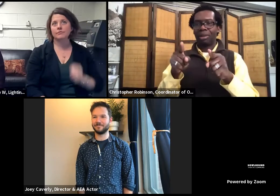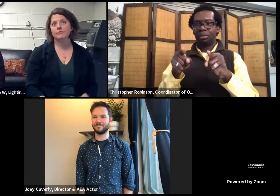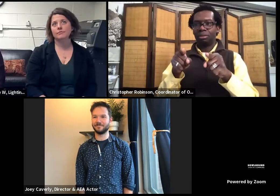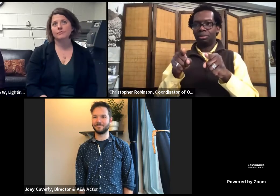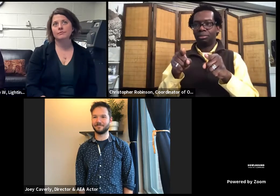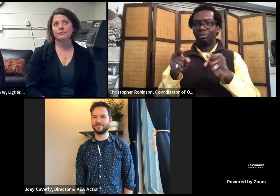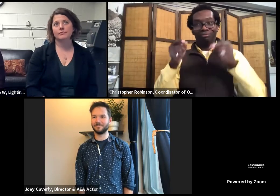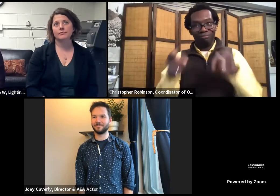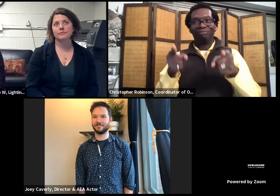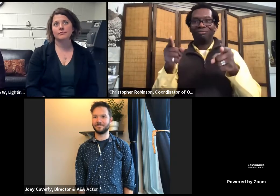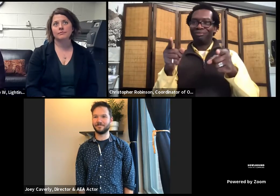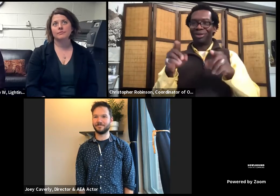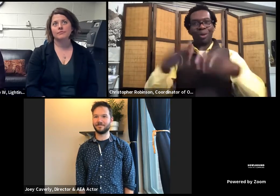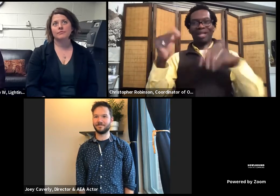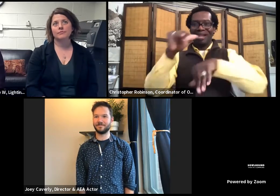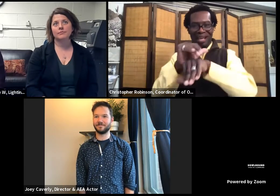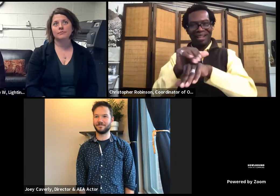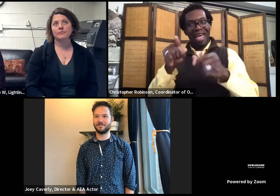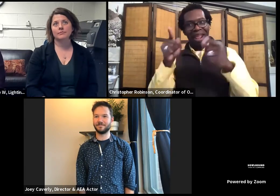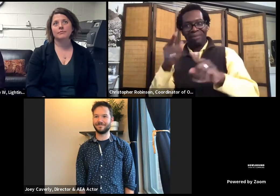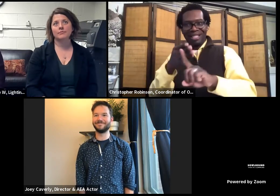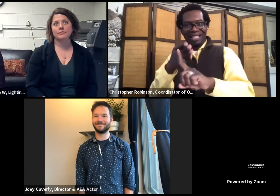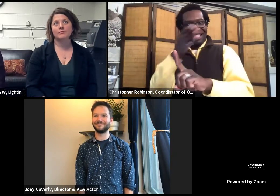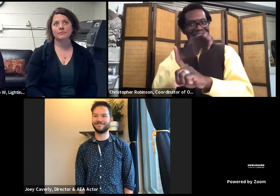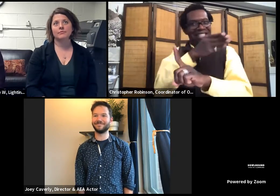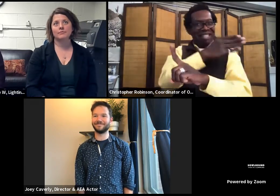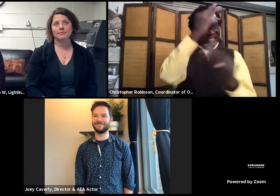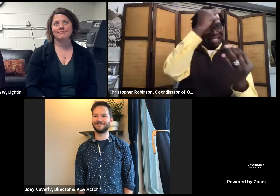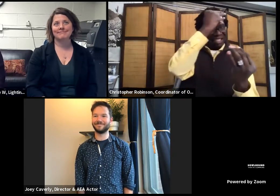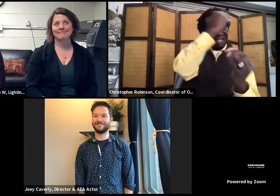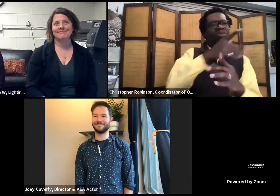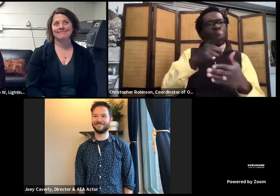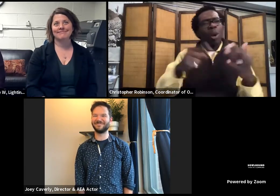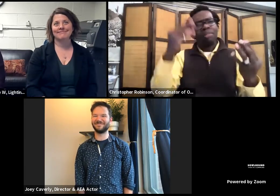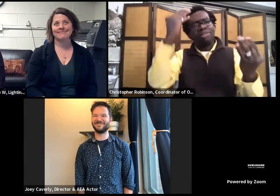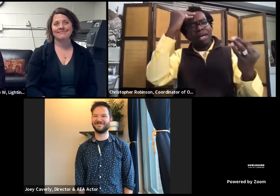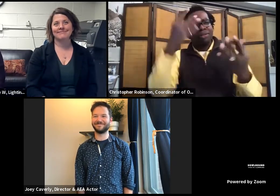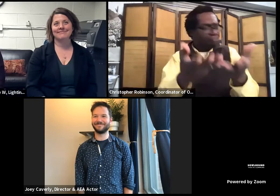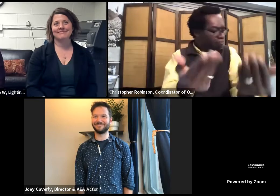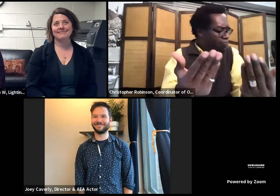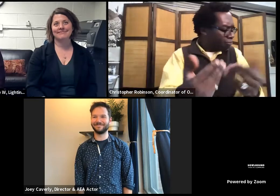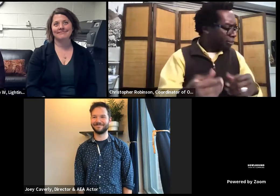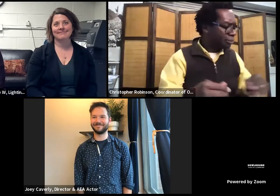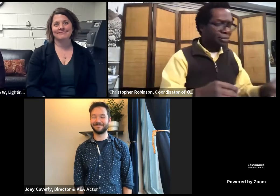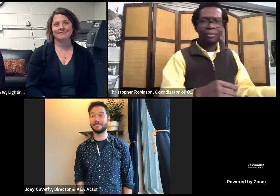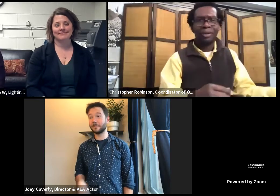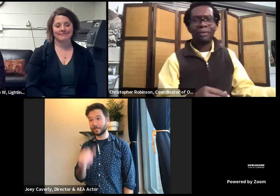I mean, that process doesn't happen opening night. There's so much that happens ahead of time in how you stage a place.